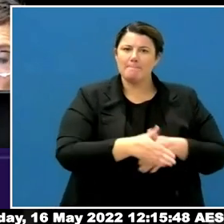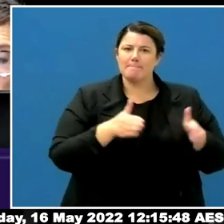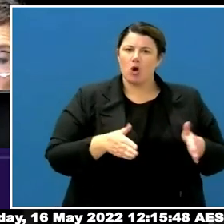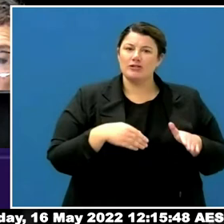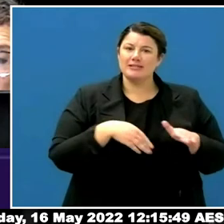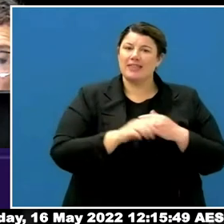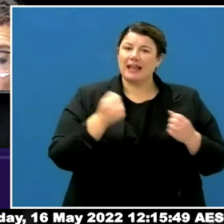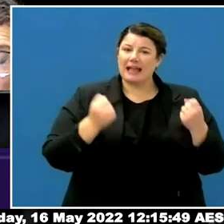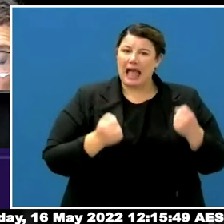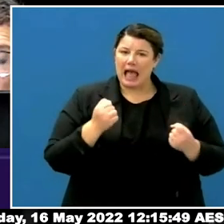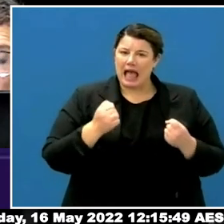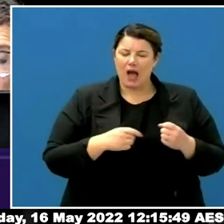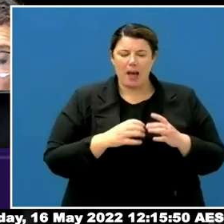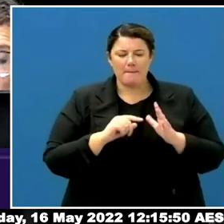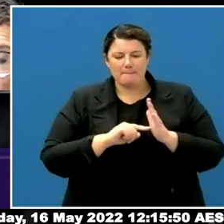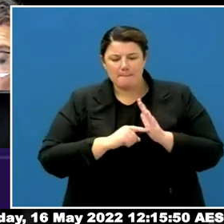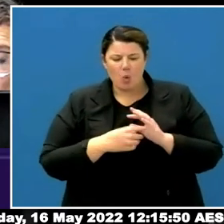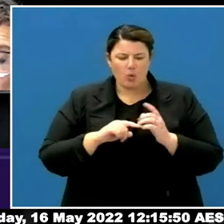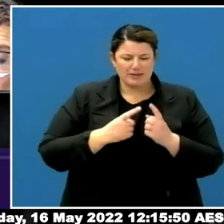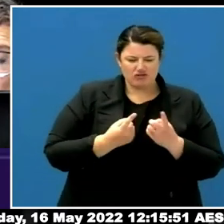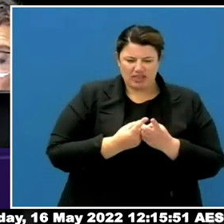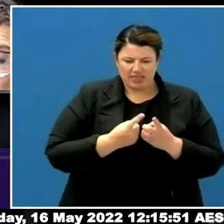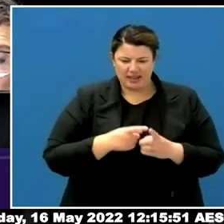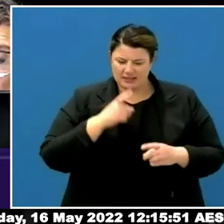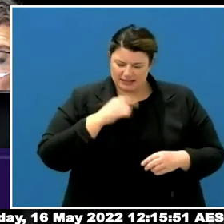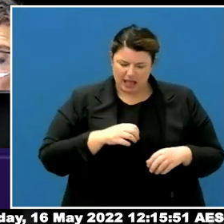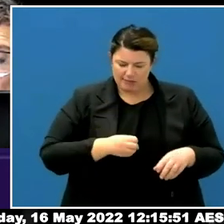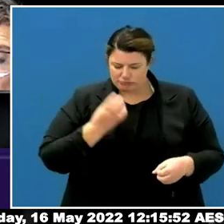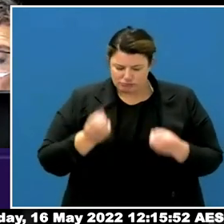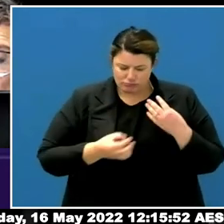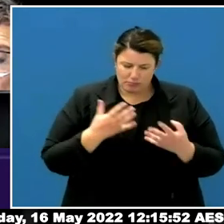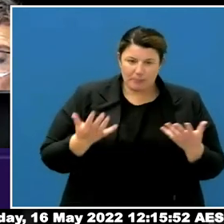him to play with when they took him out. Yes.